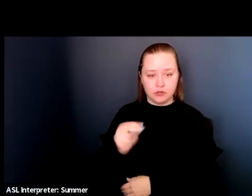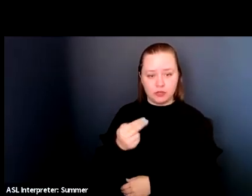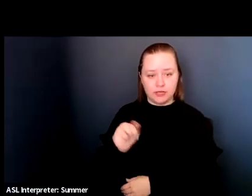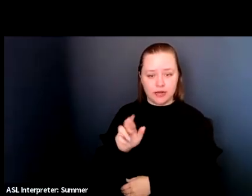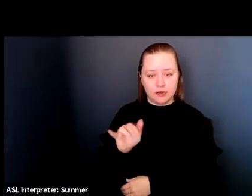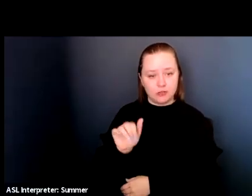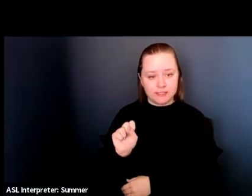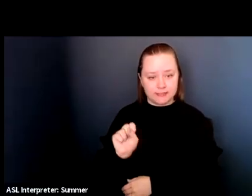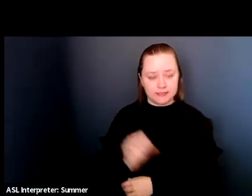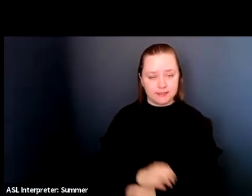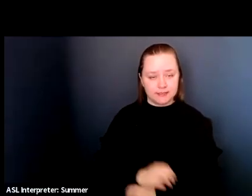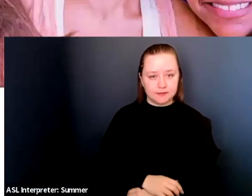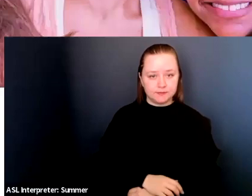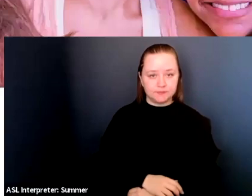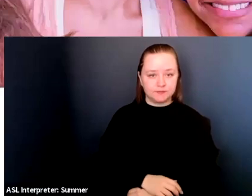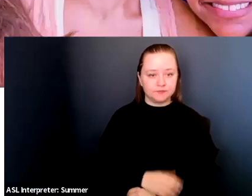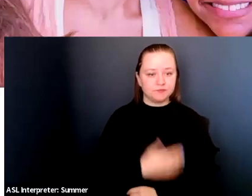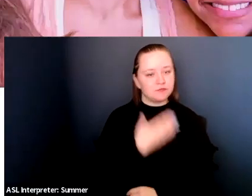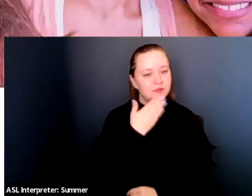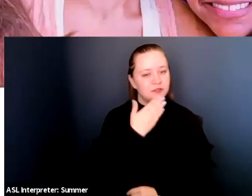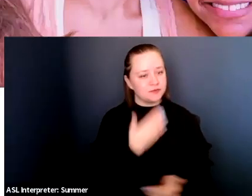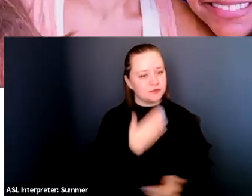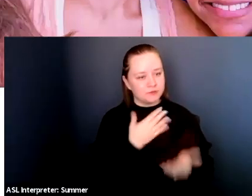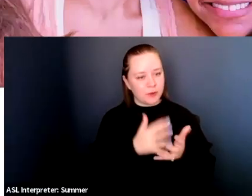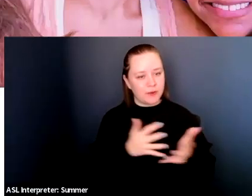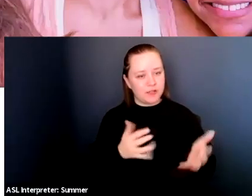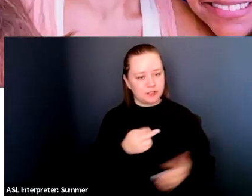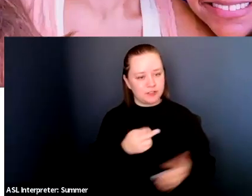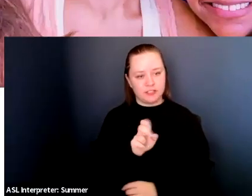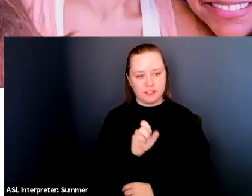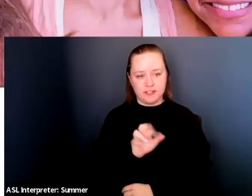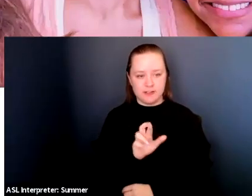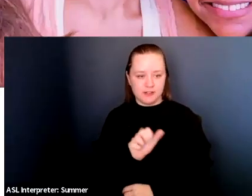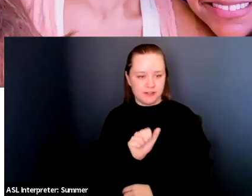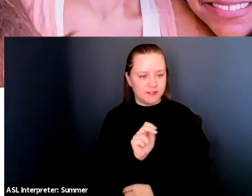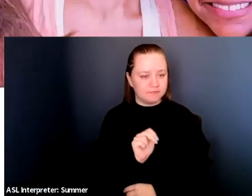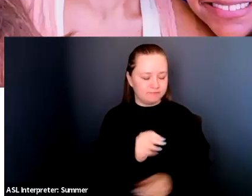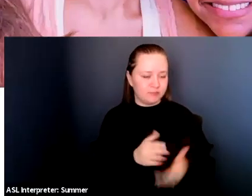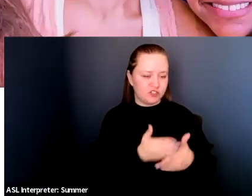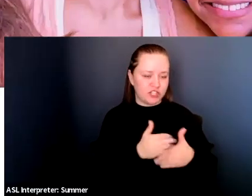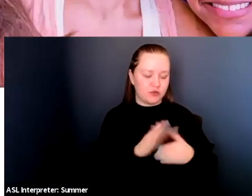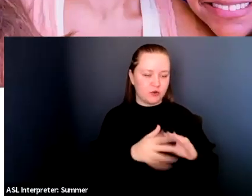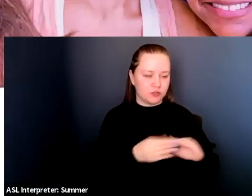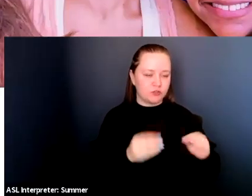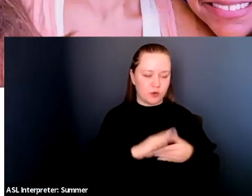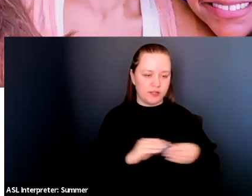Thank you so much, Kieran, for sharing your story. I'm going to go ahead and start